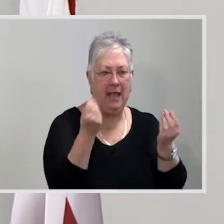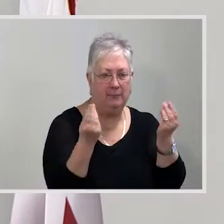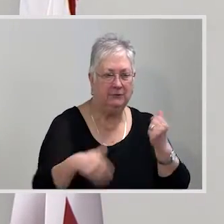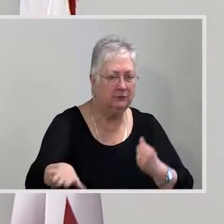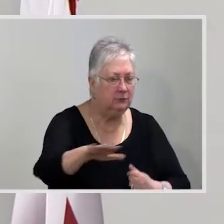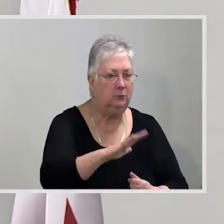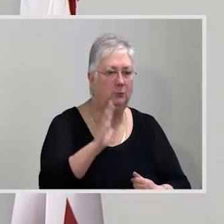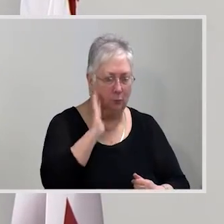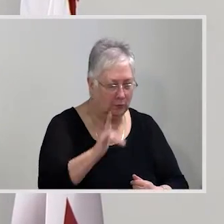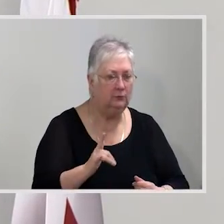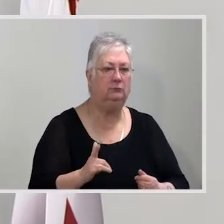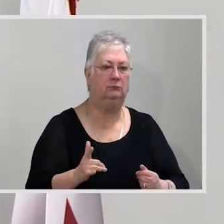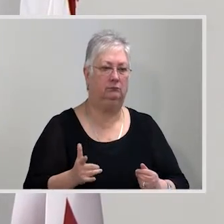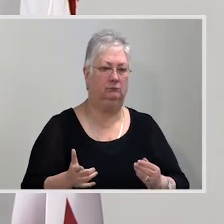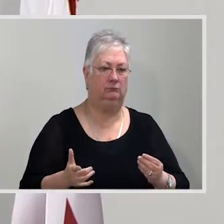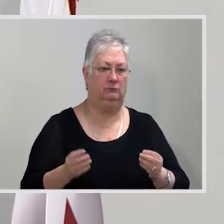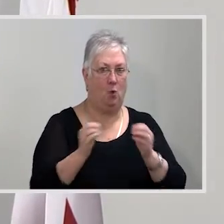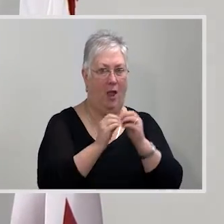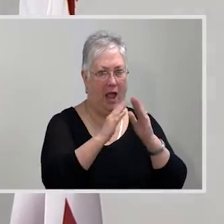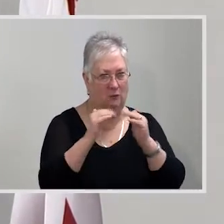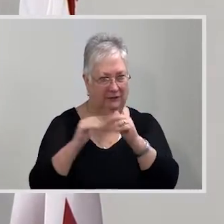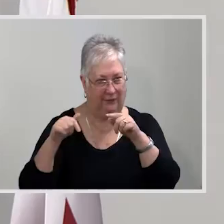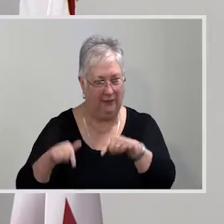AND WE MADE AN INVESTMENT IN THE ENTERTAINMENT AND SPORTS